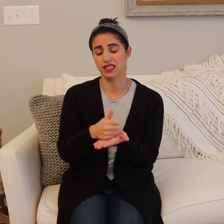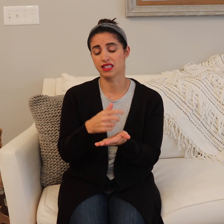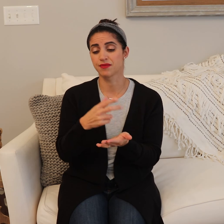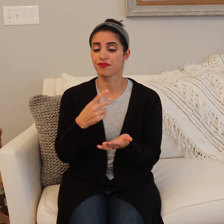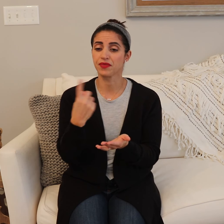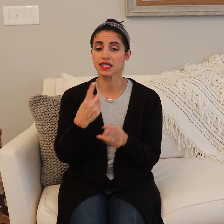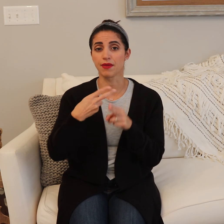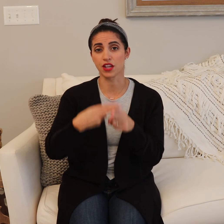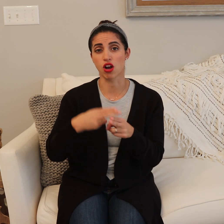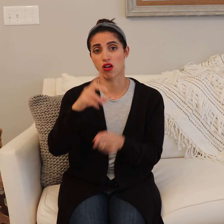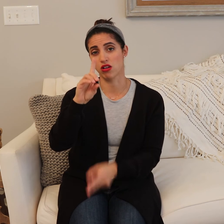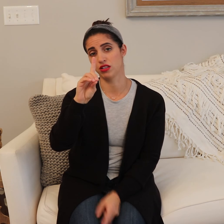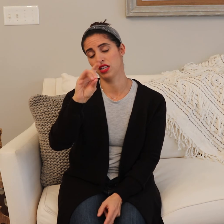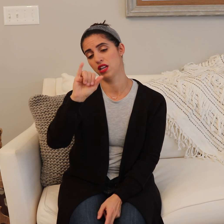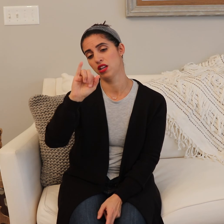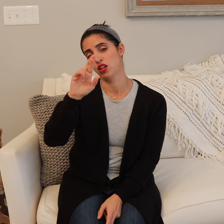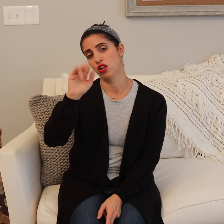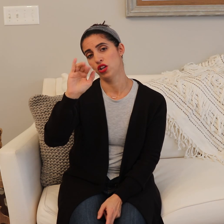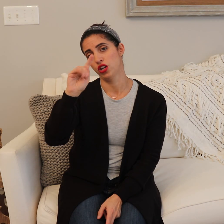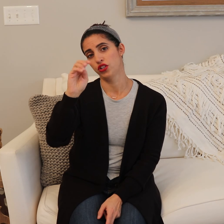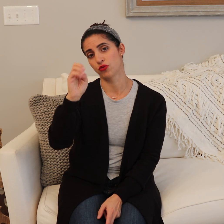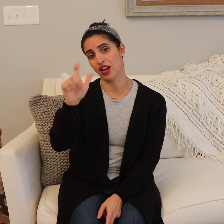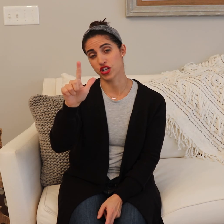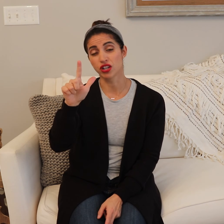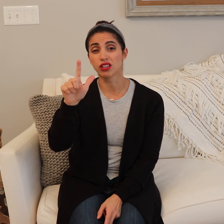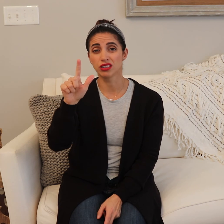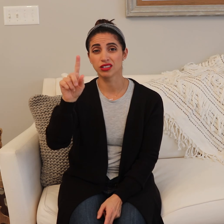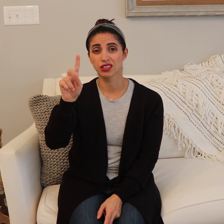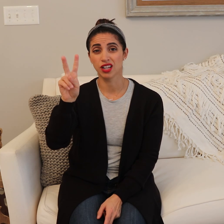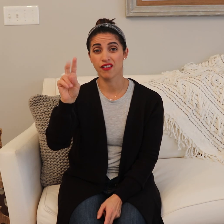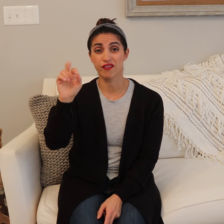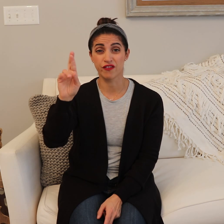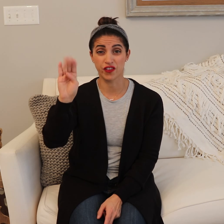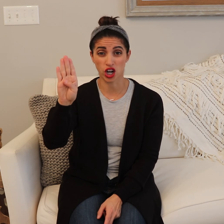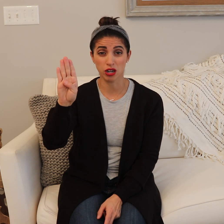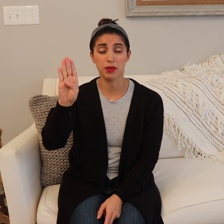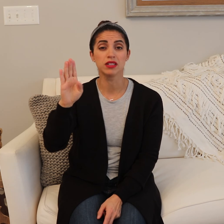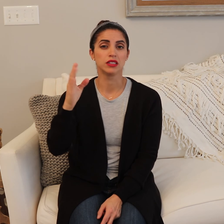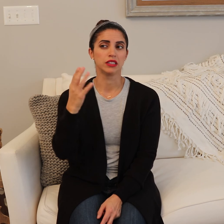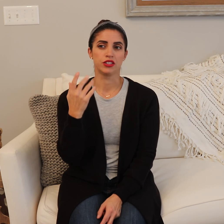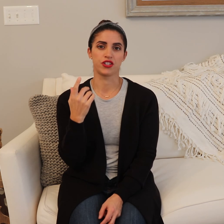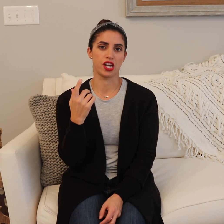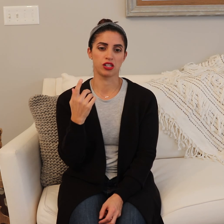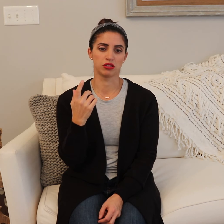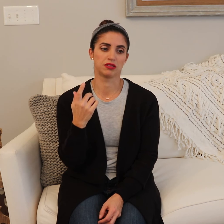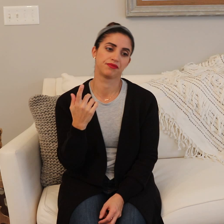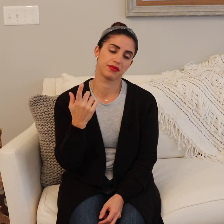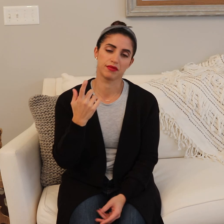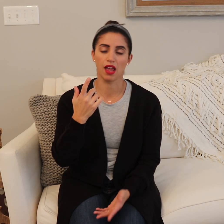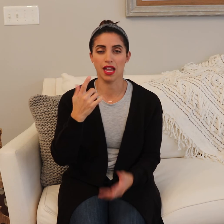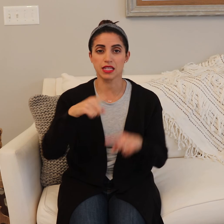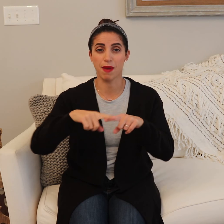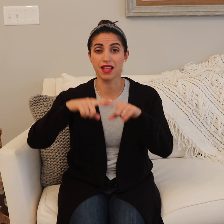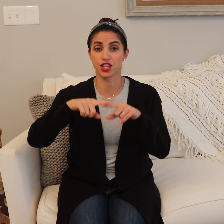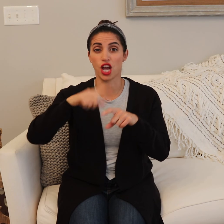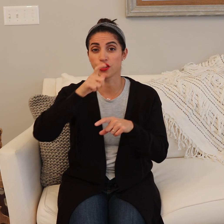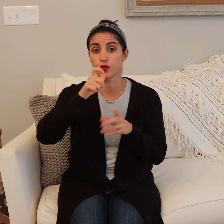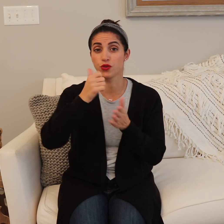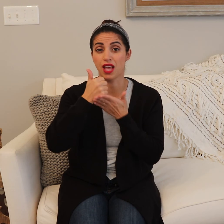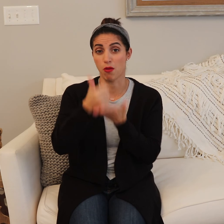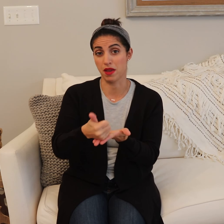something called directional verb so it depends on who's helping.